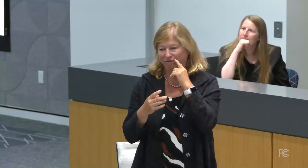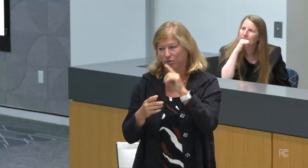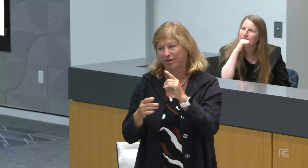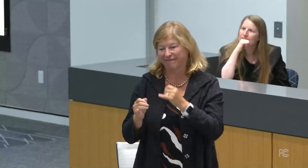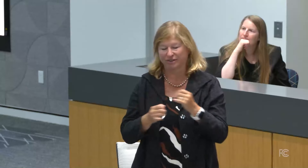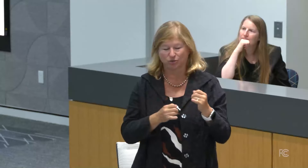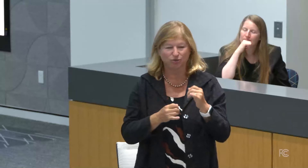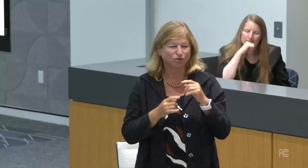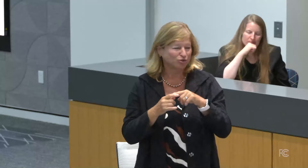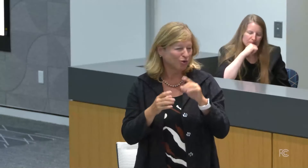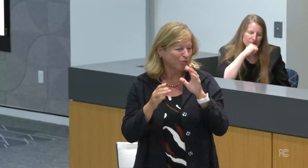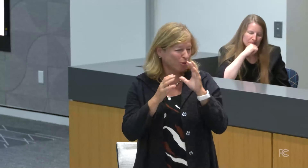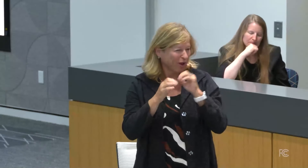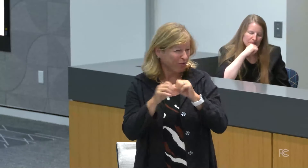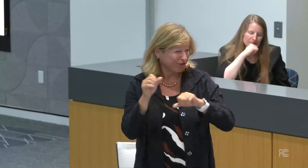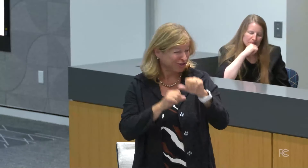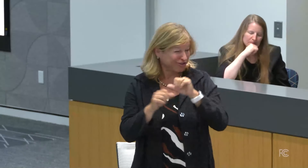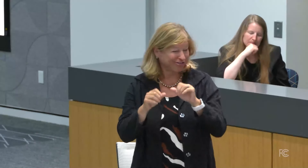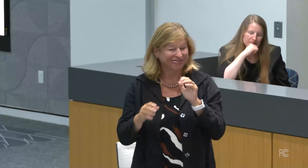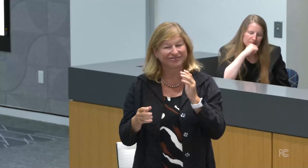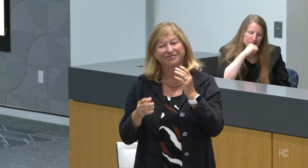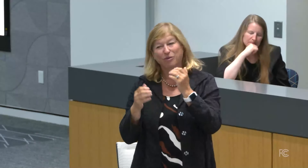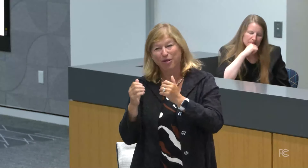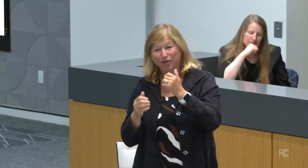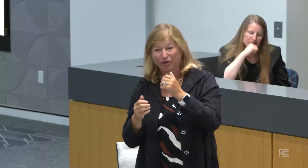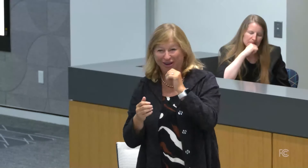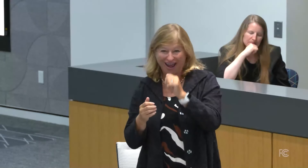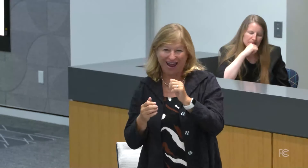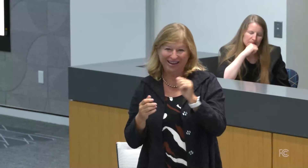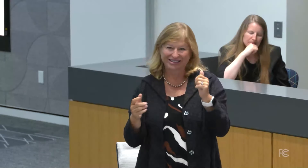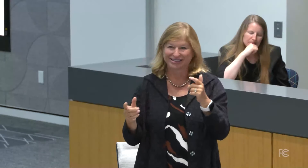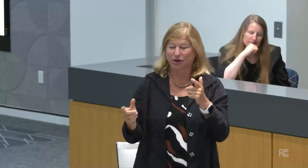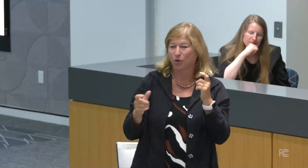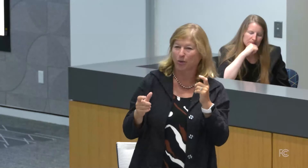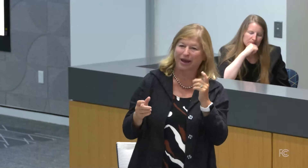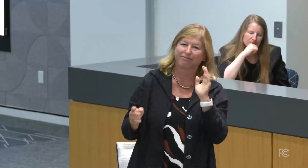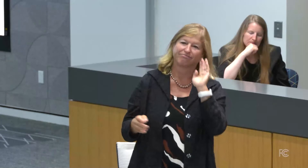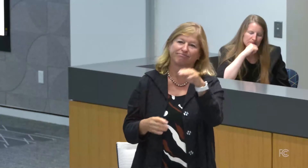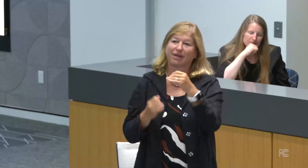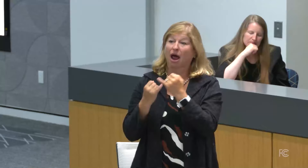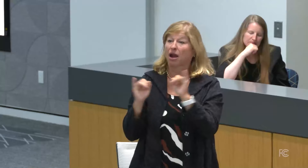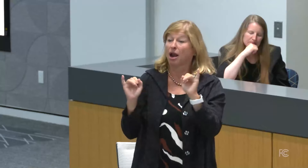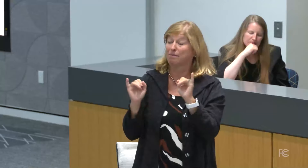BODY OF LAND, THE PLACE YOU'RE TRYING TO GO. LIKE PEOPLE WE ARE TRYING TO